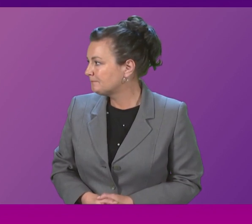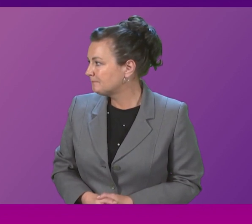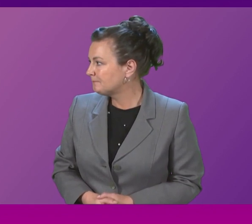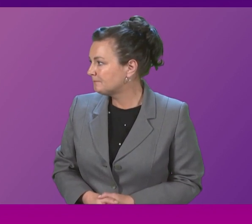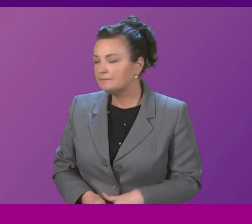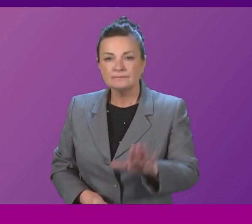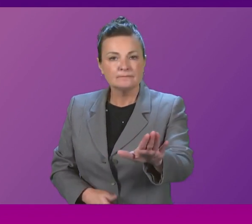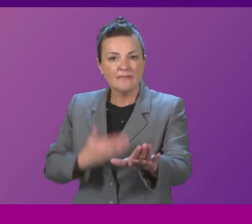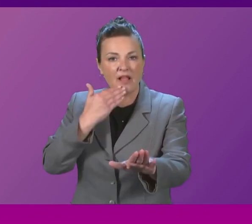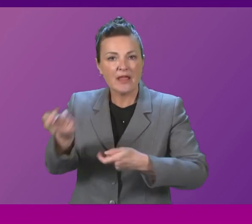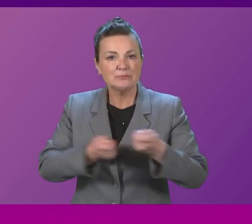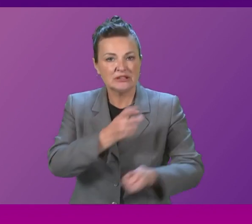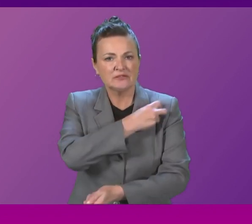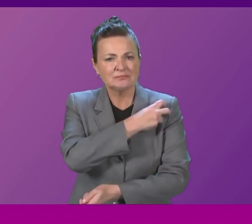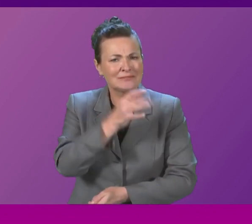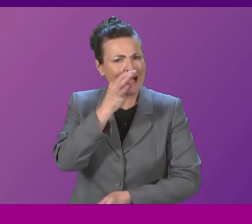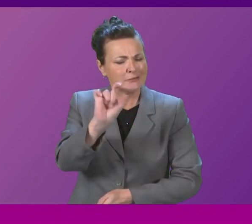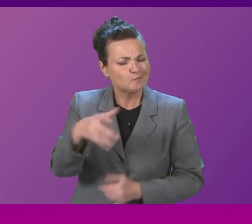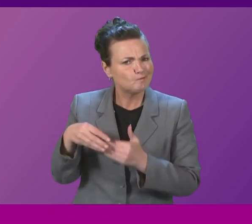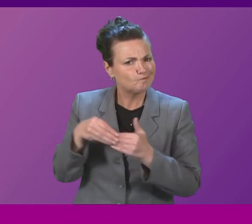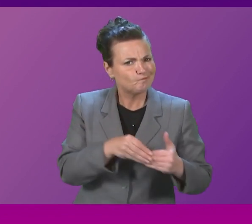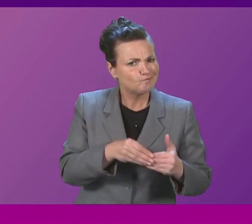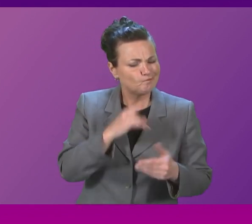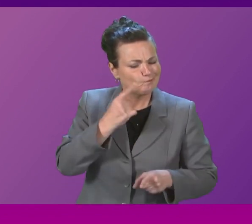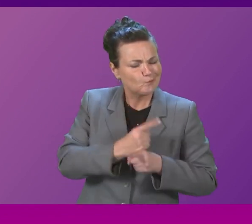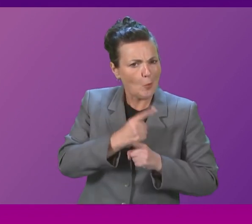I seek your guidance on the procedures around correcting the Official Report after what